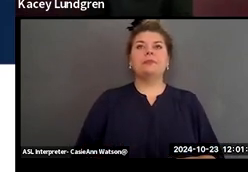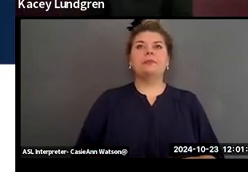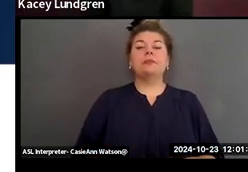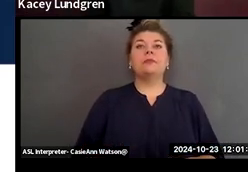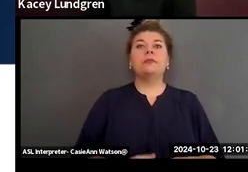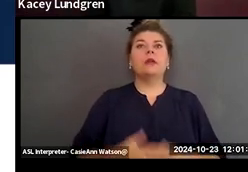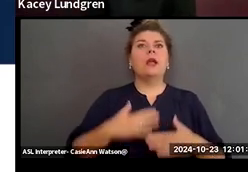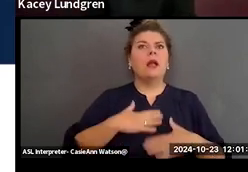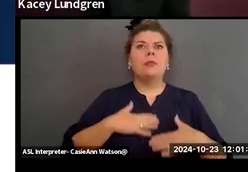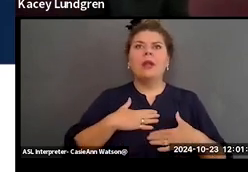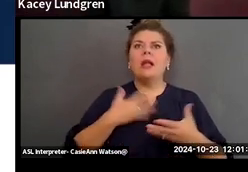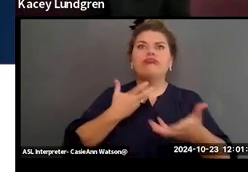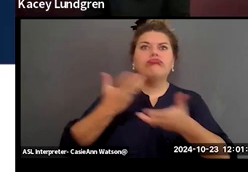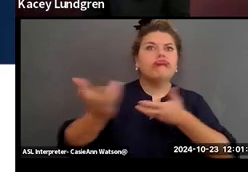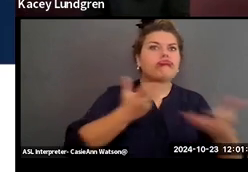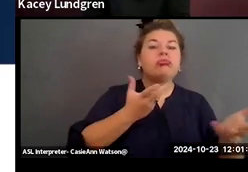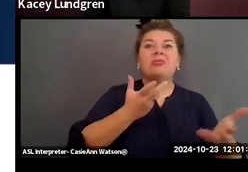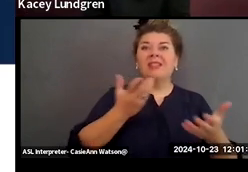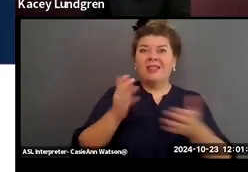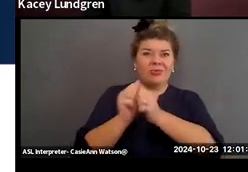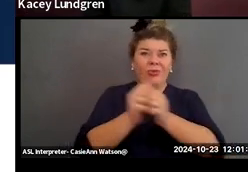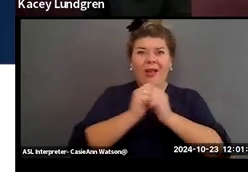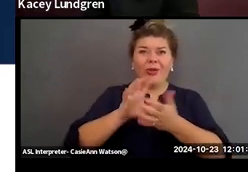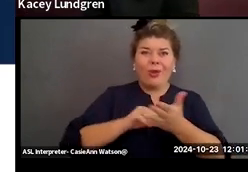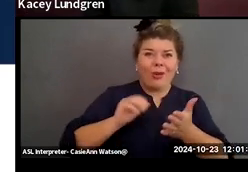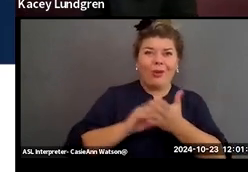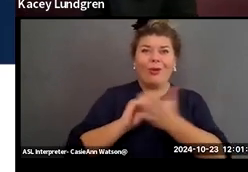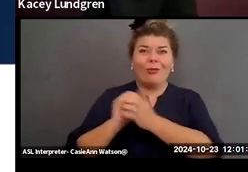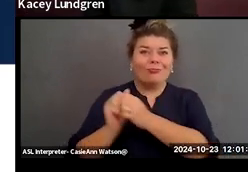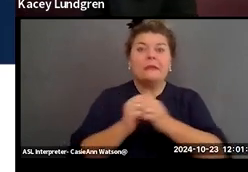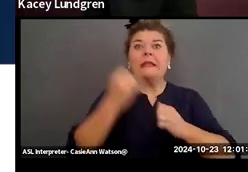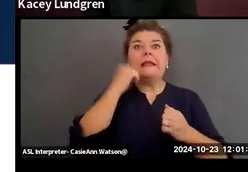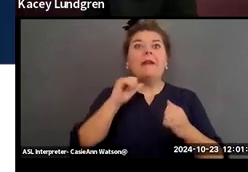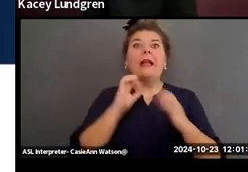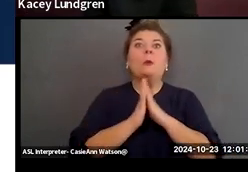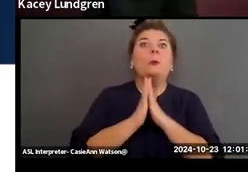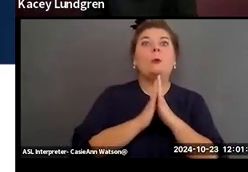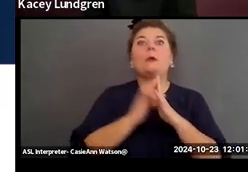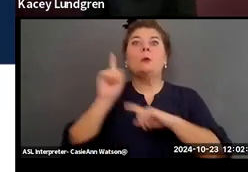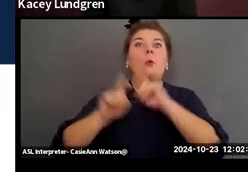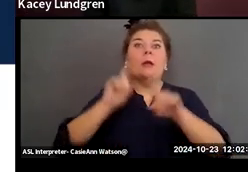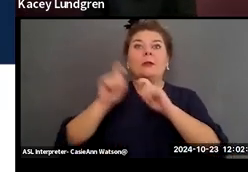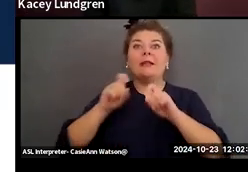Please engage. We're all learning here. If you have any burning questions that would be better asked in the moment,